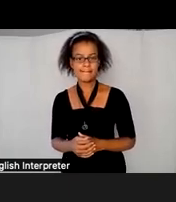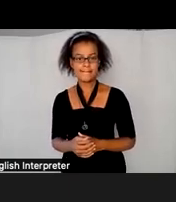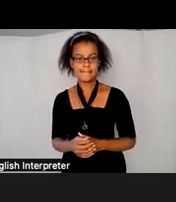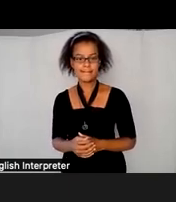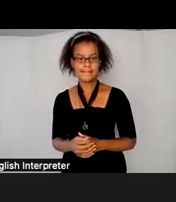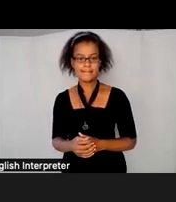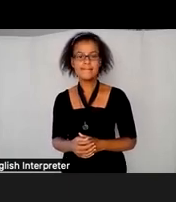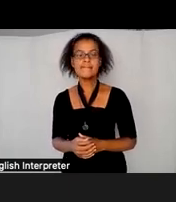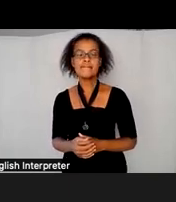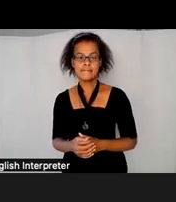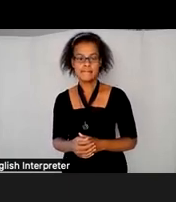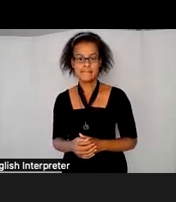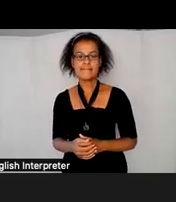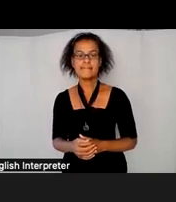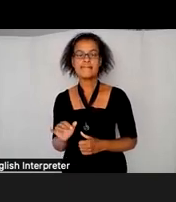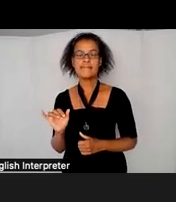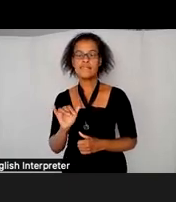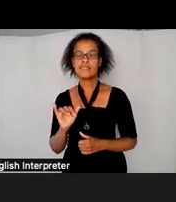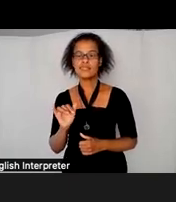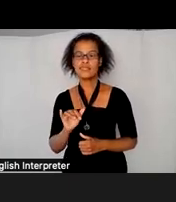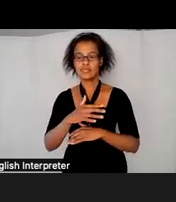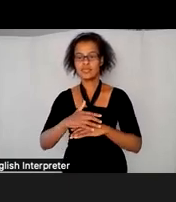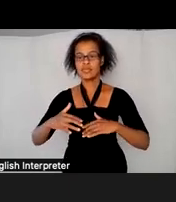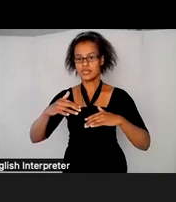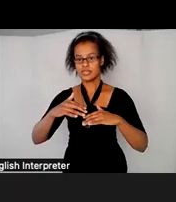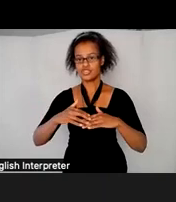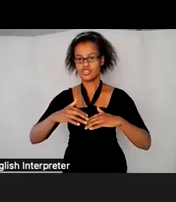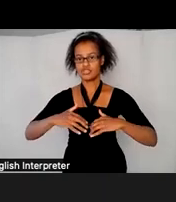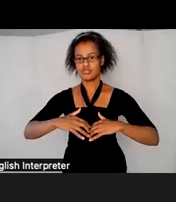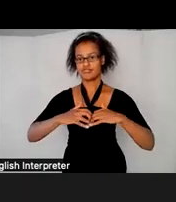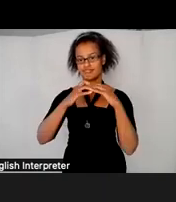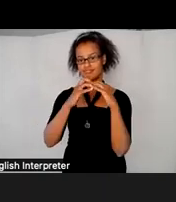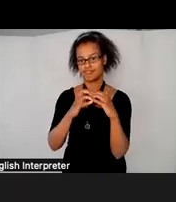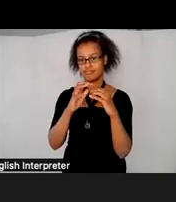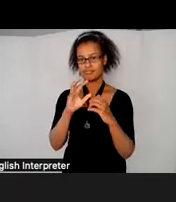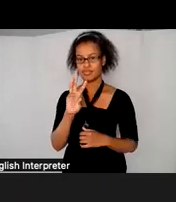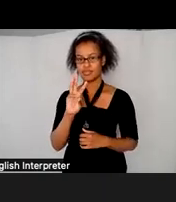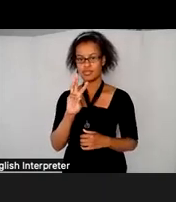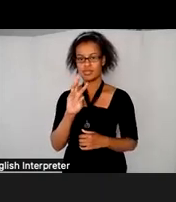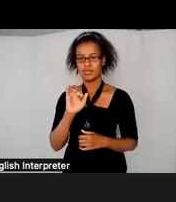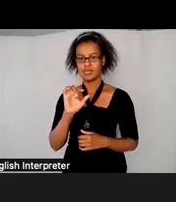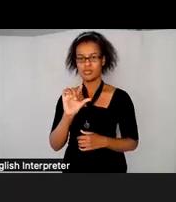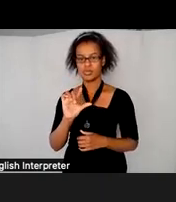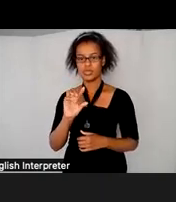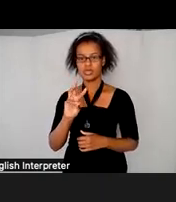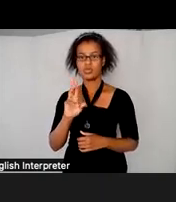we also have a wigwam that is a semi permanent structure with a wooden frame.